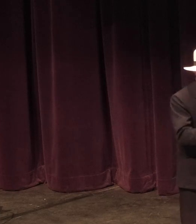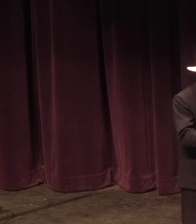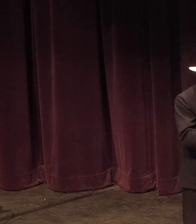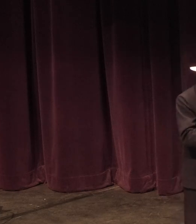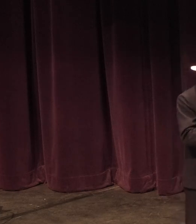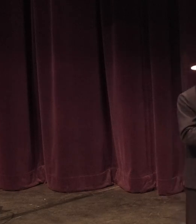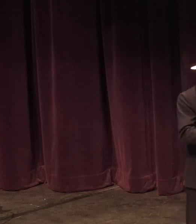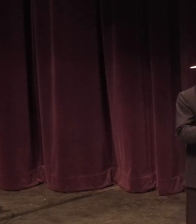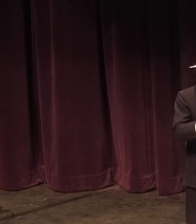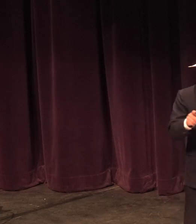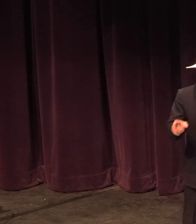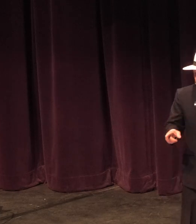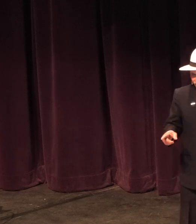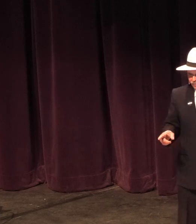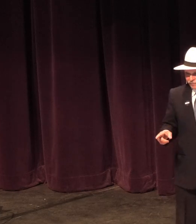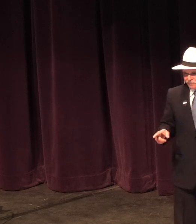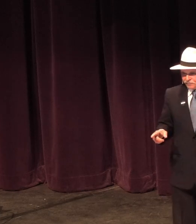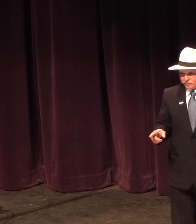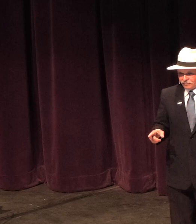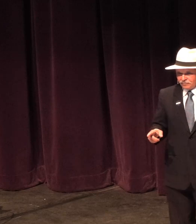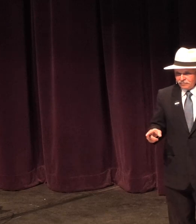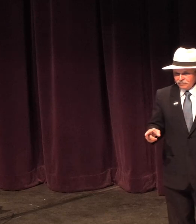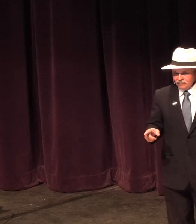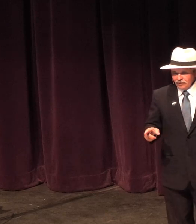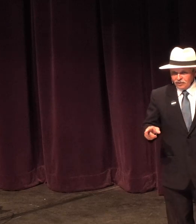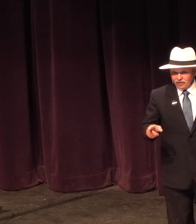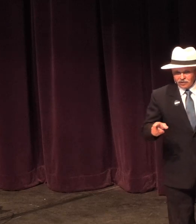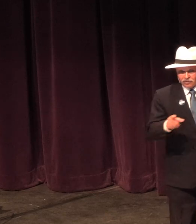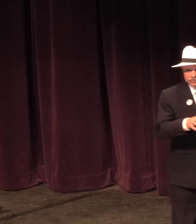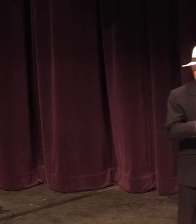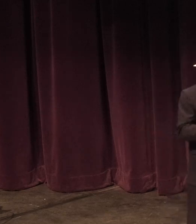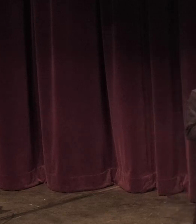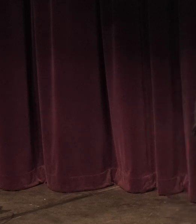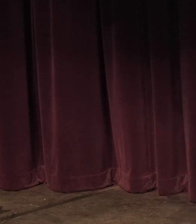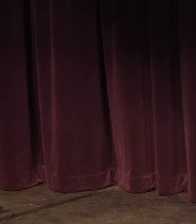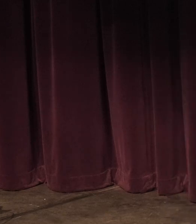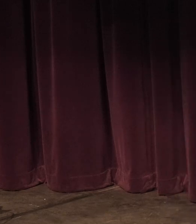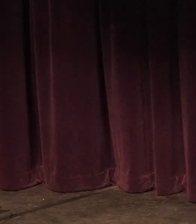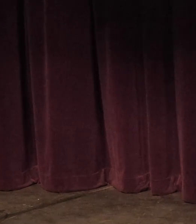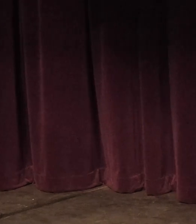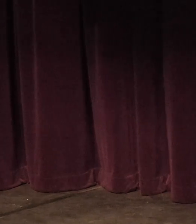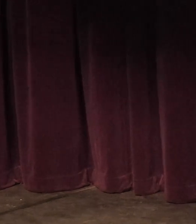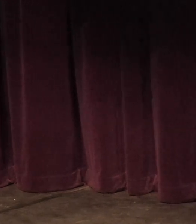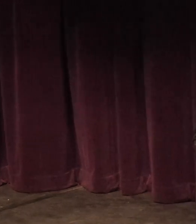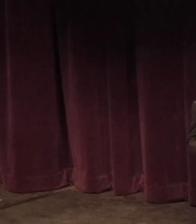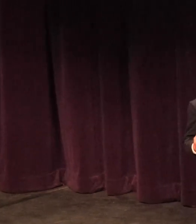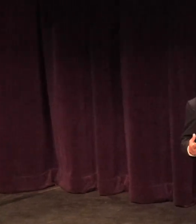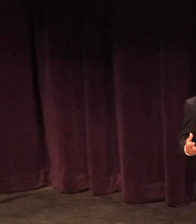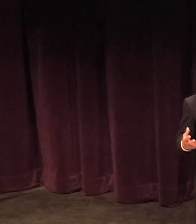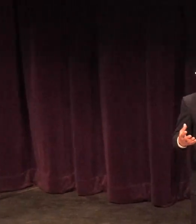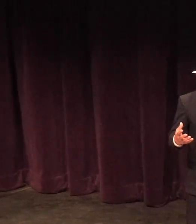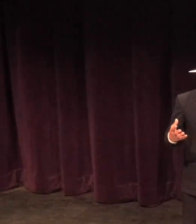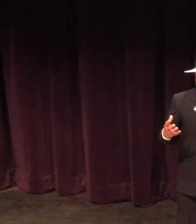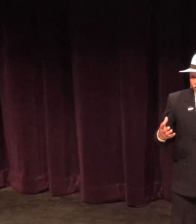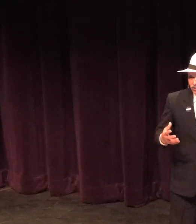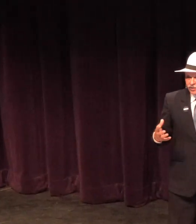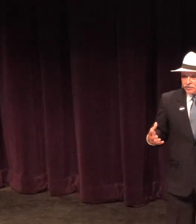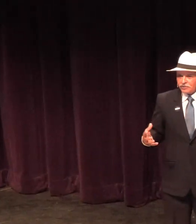Your work, no matter what you do is important. It is critical. It is valuable.